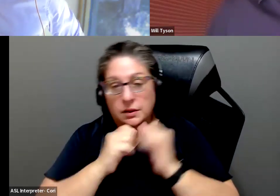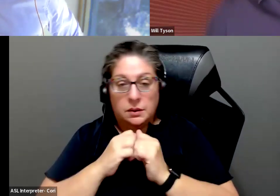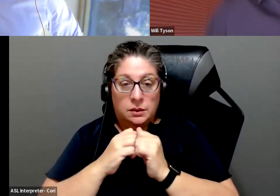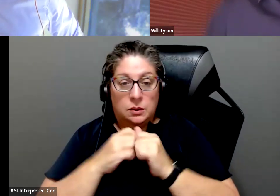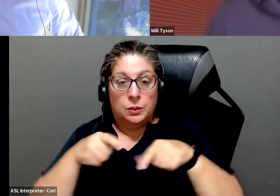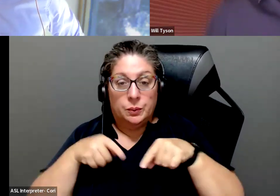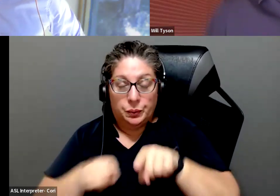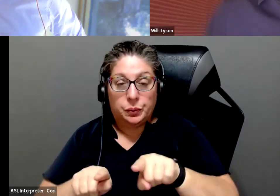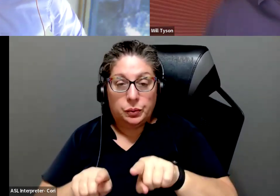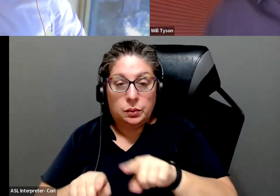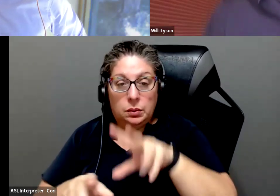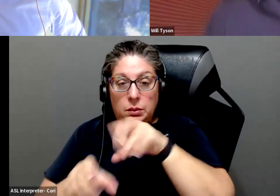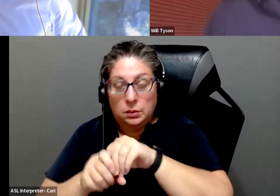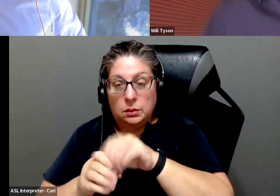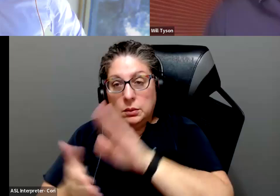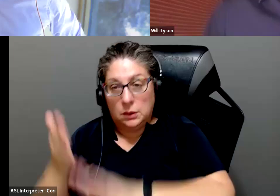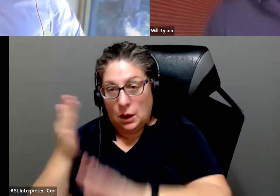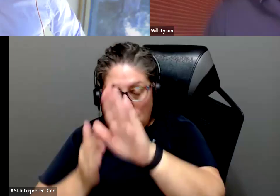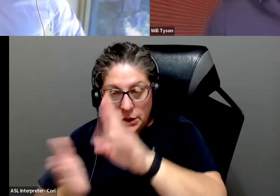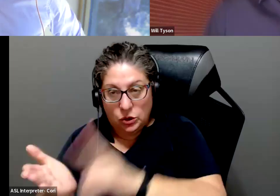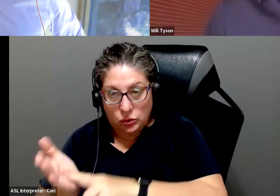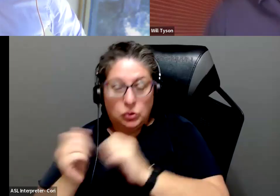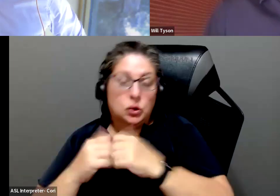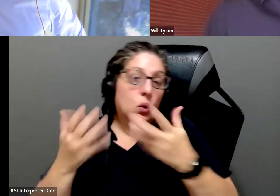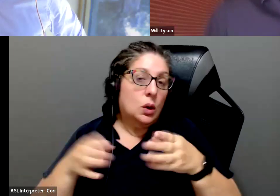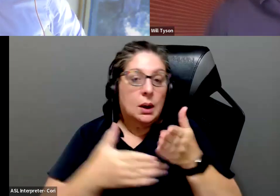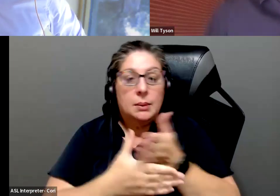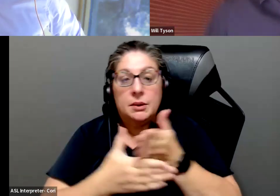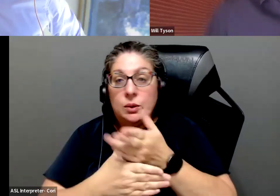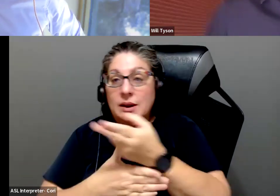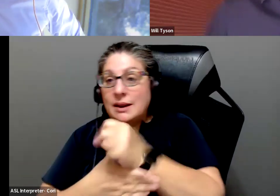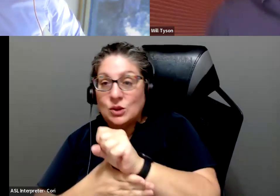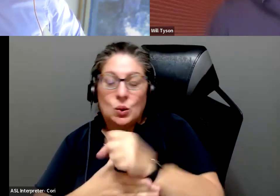While enrolled in college or between high school and college in